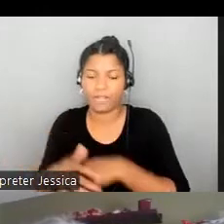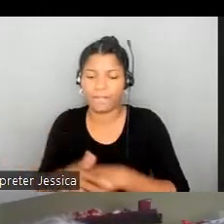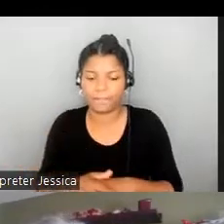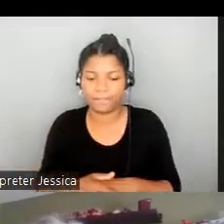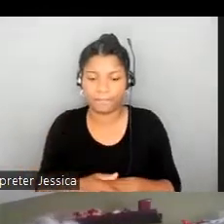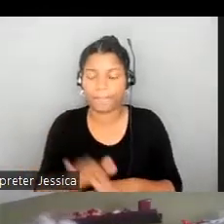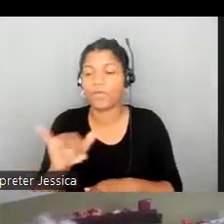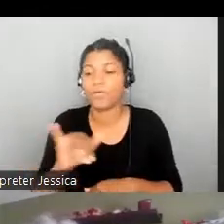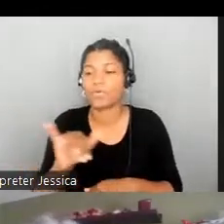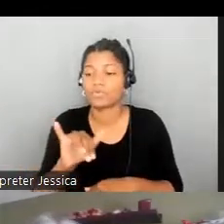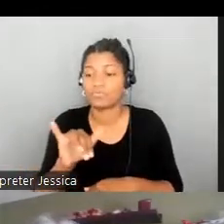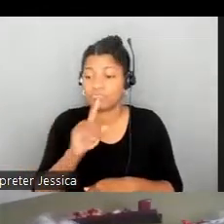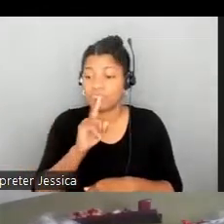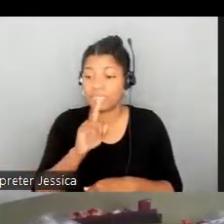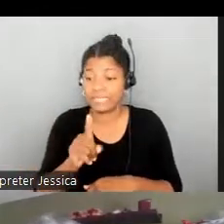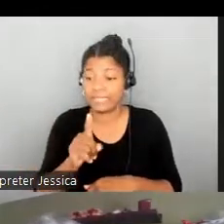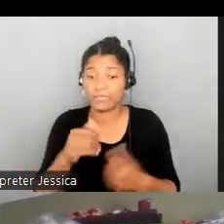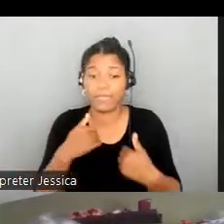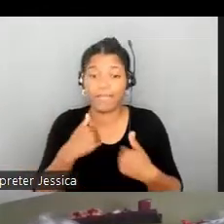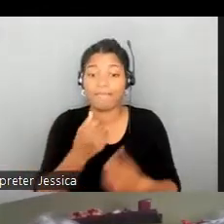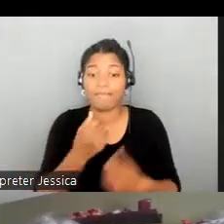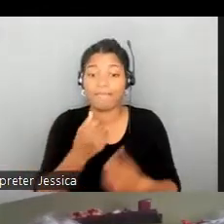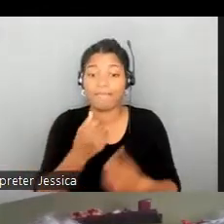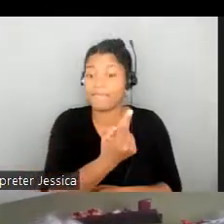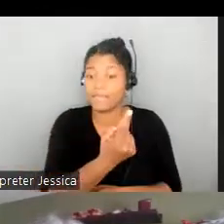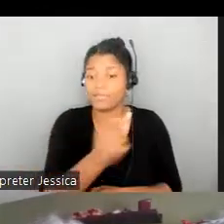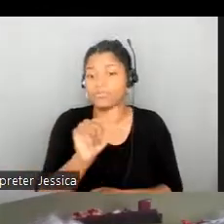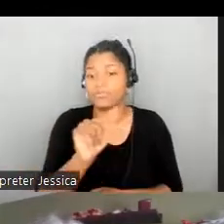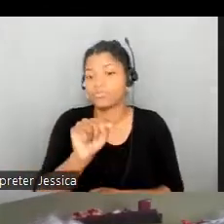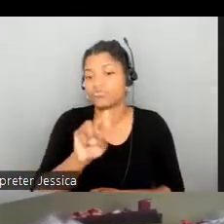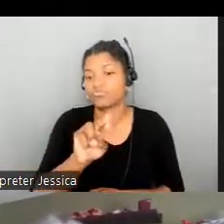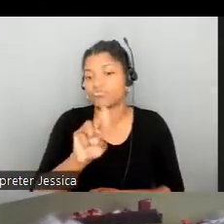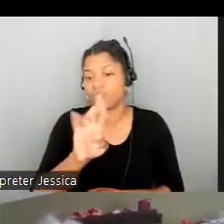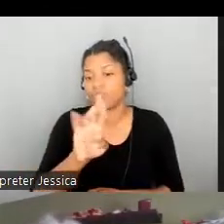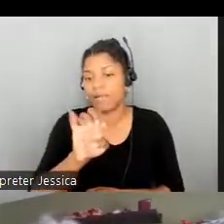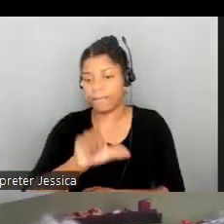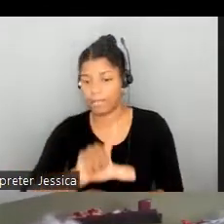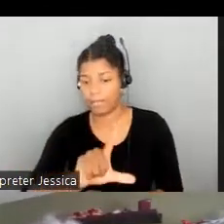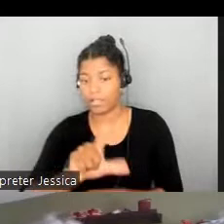We are blessed with having 11 Tribal nations in our state, and working with them in unique